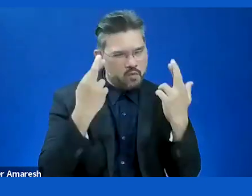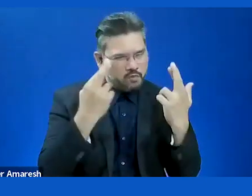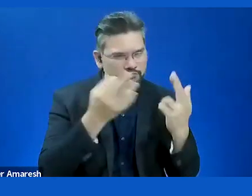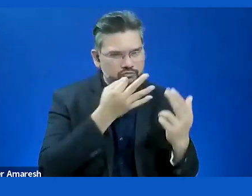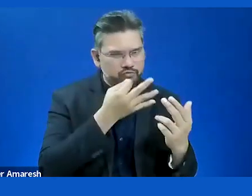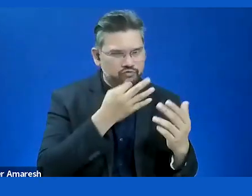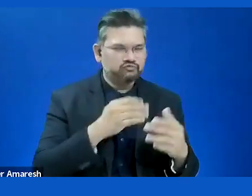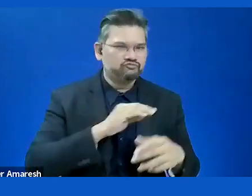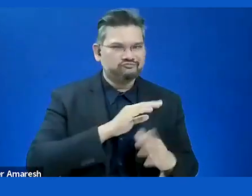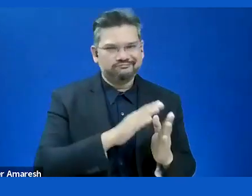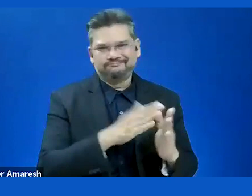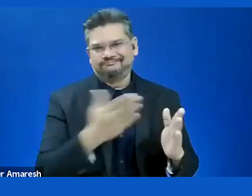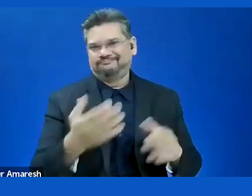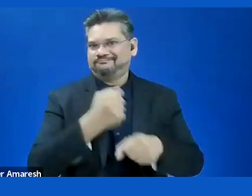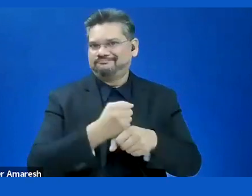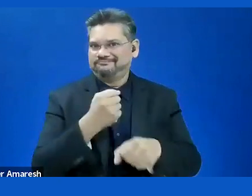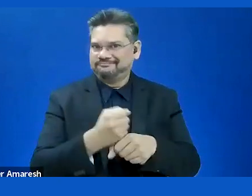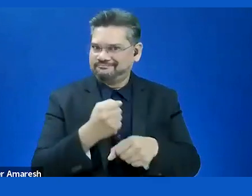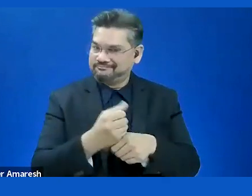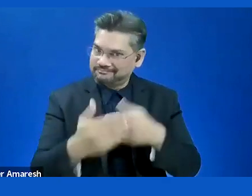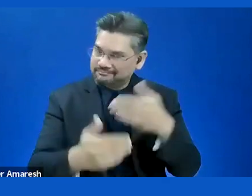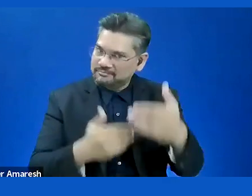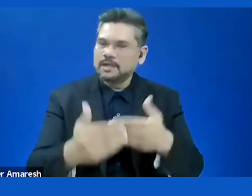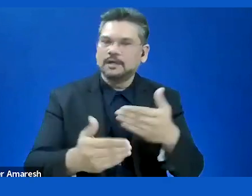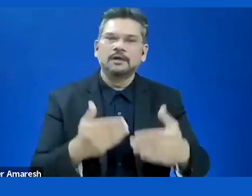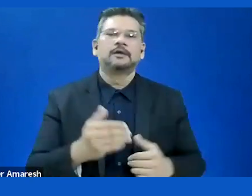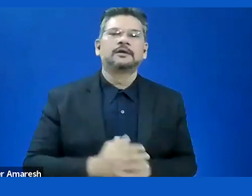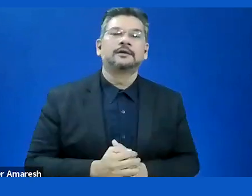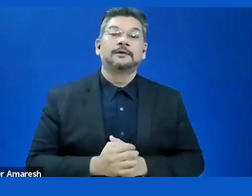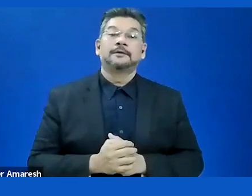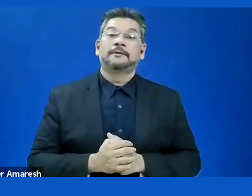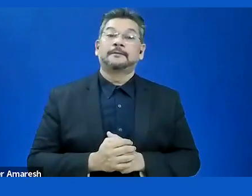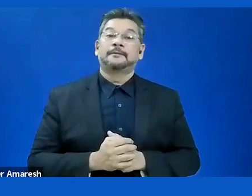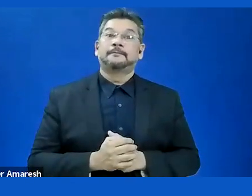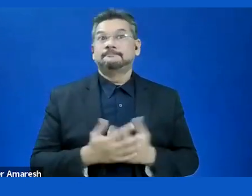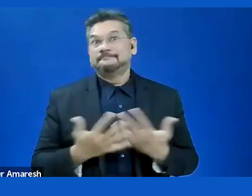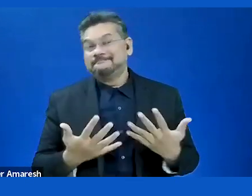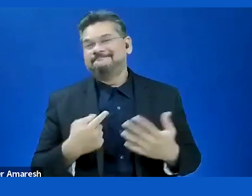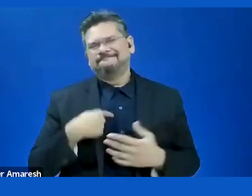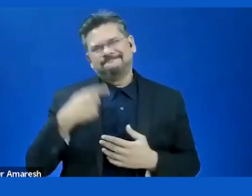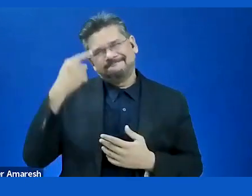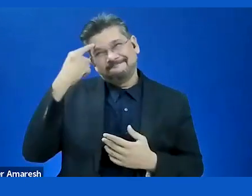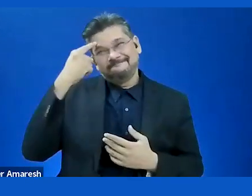On the subjective side note, thinking about this, it is a big step and very important in